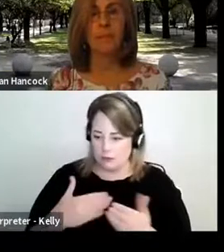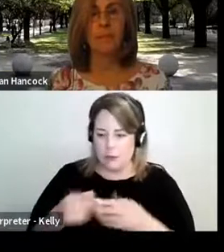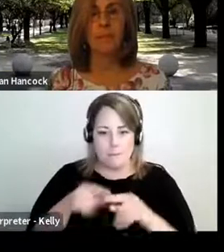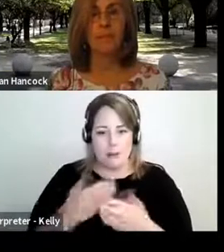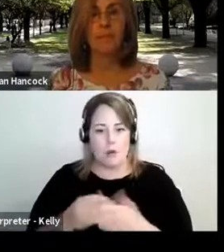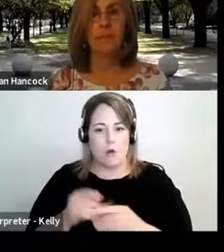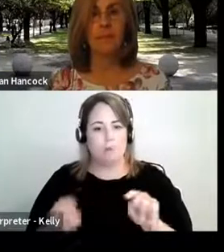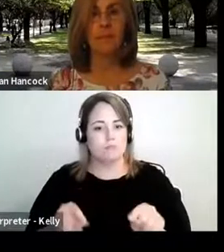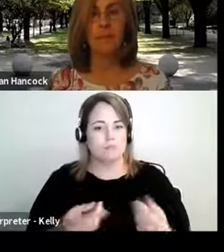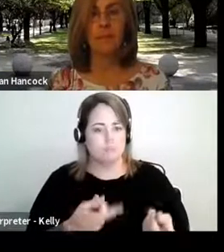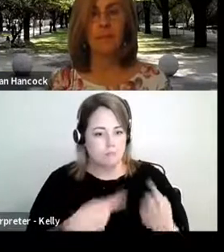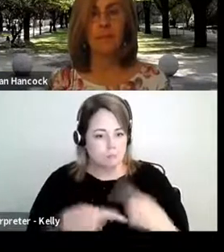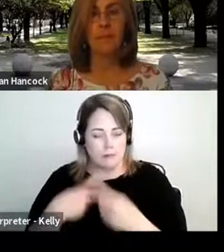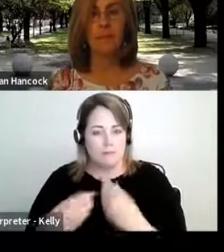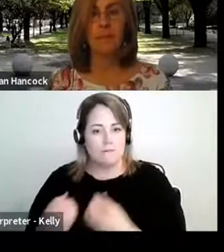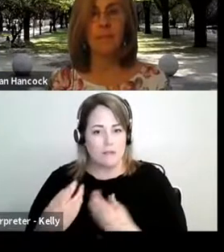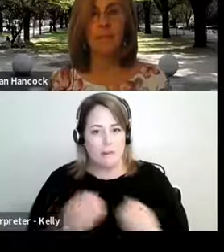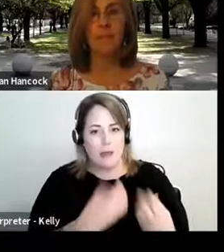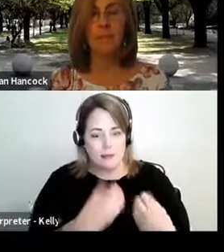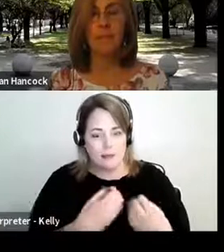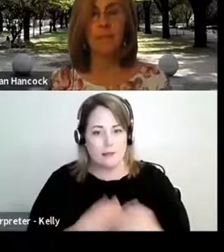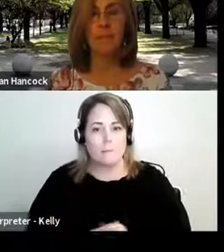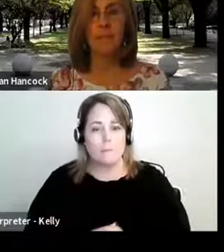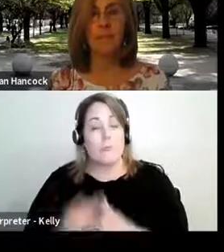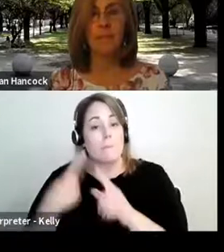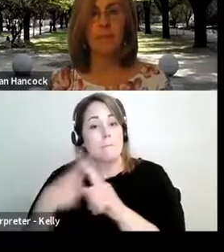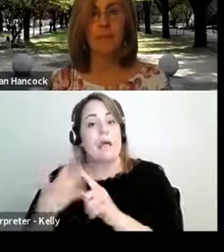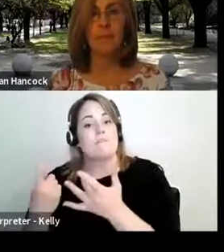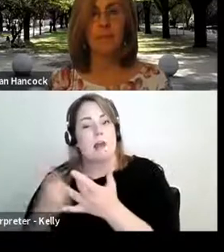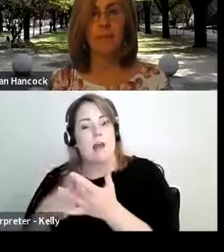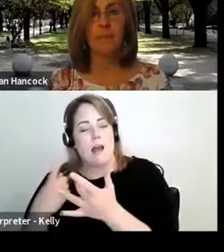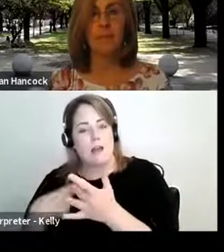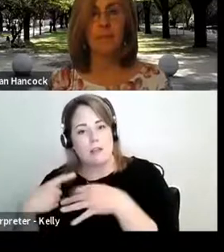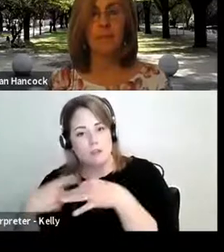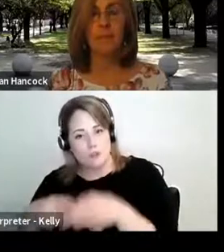and multiple external evaluations conducted by the autism cooperative research centre,